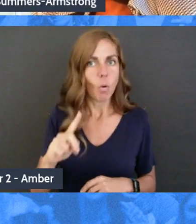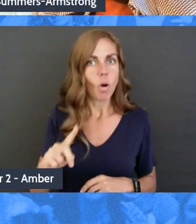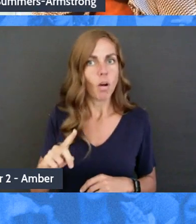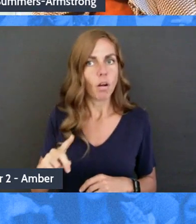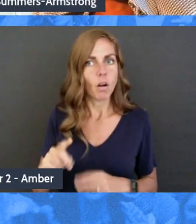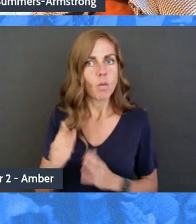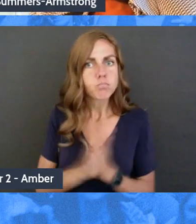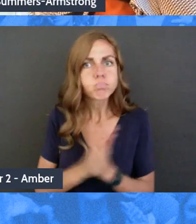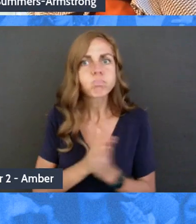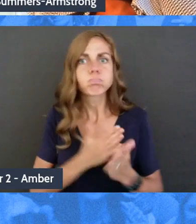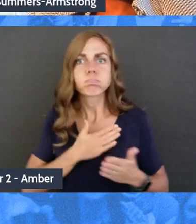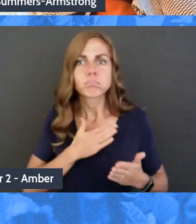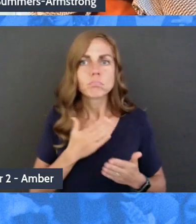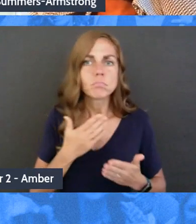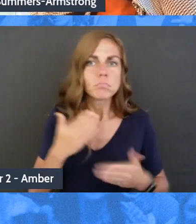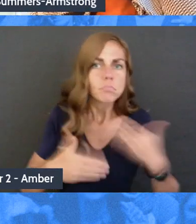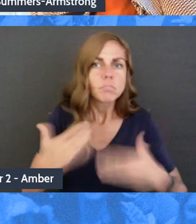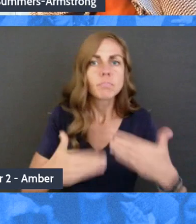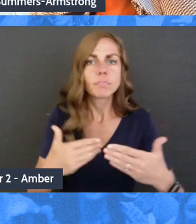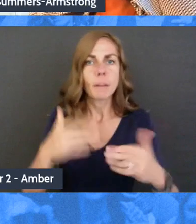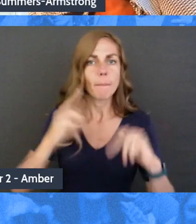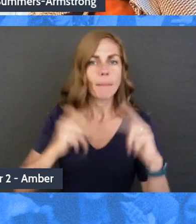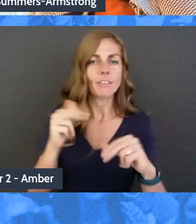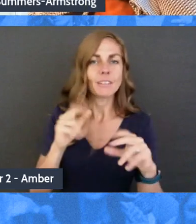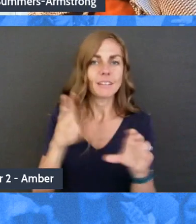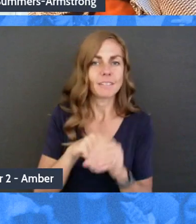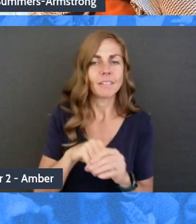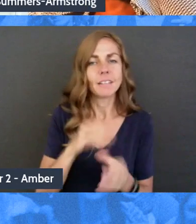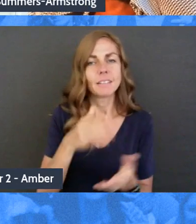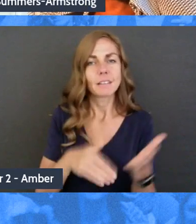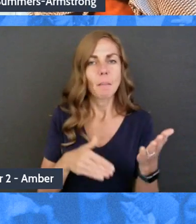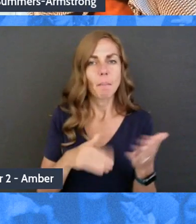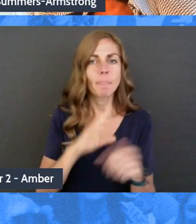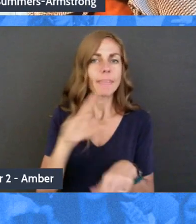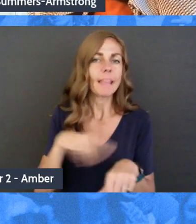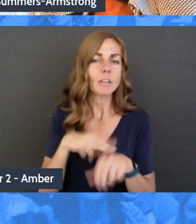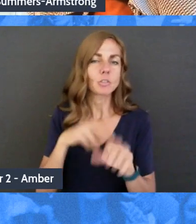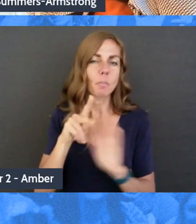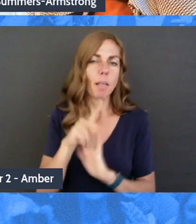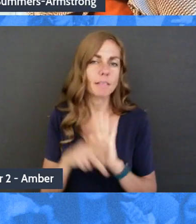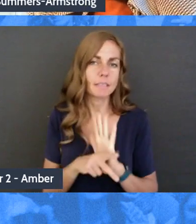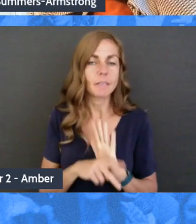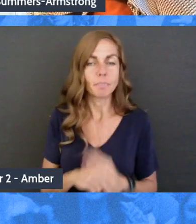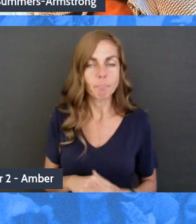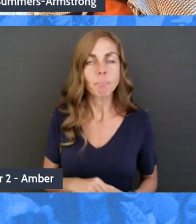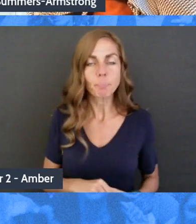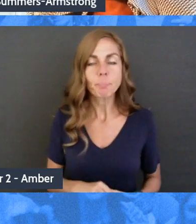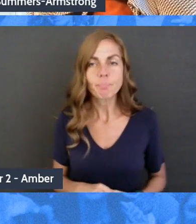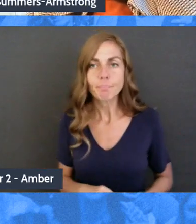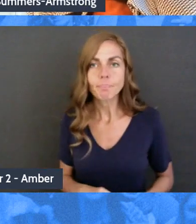some of the national policy. And so, we haven't introduced that yet,